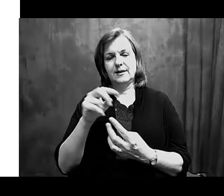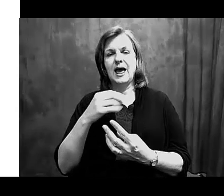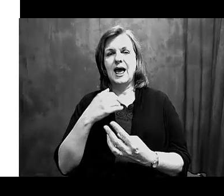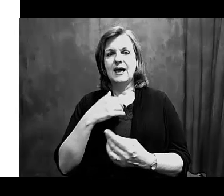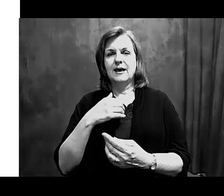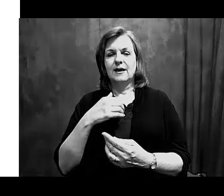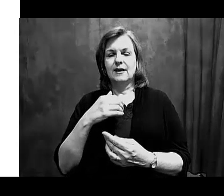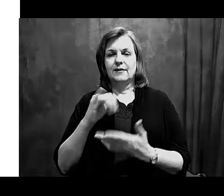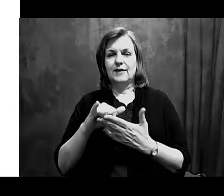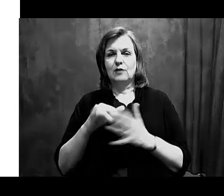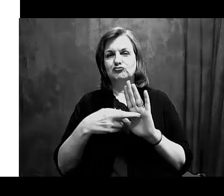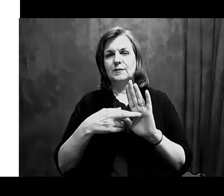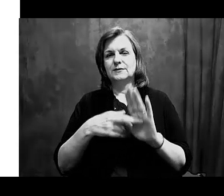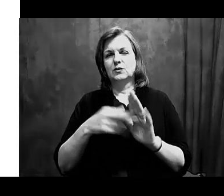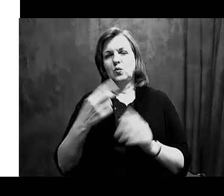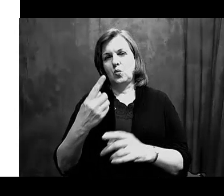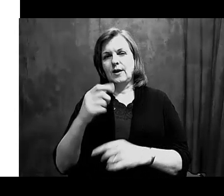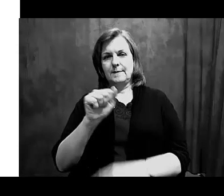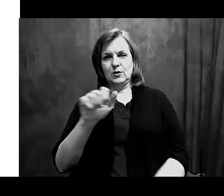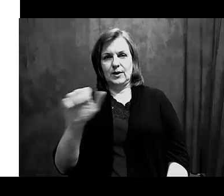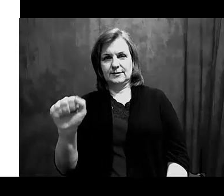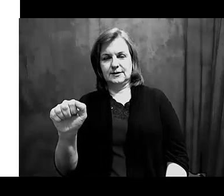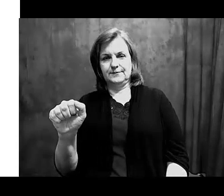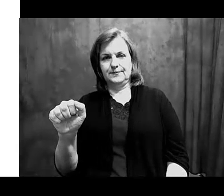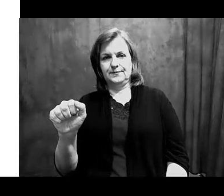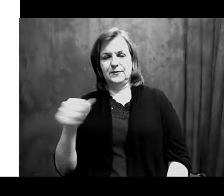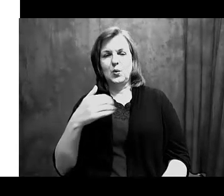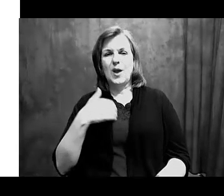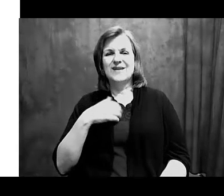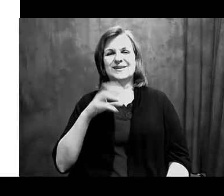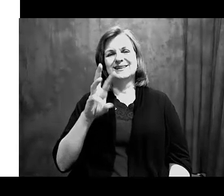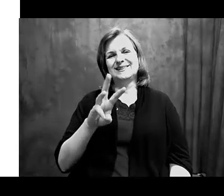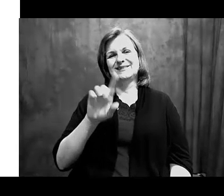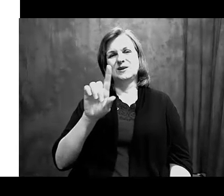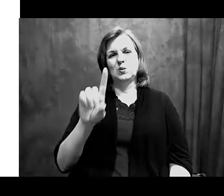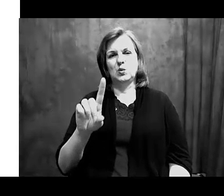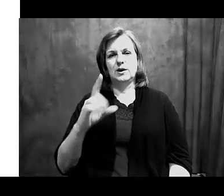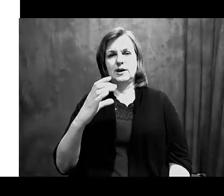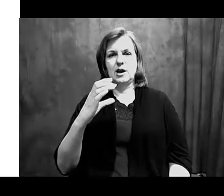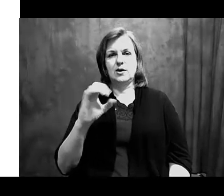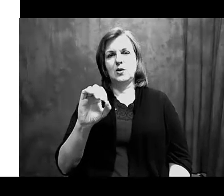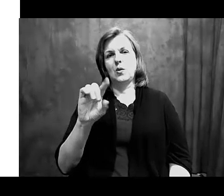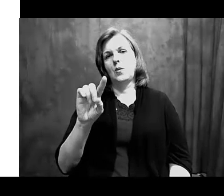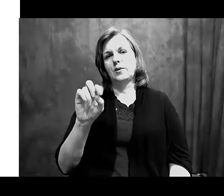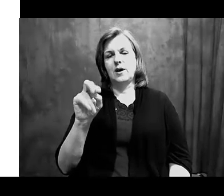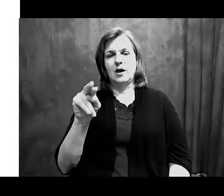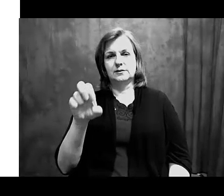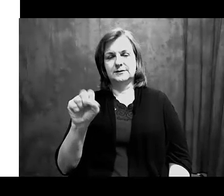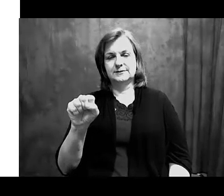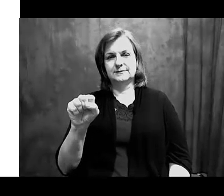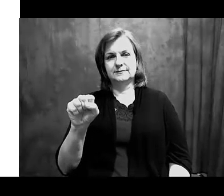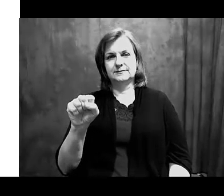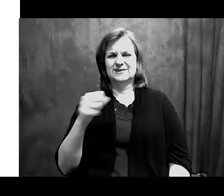it's going to specify a single amino acid we actually have 61 codons